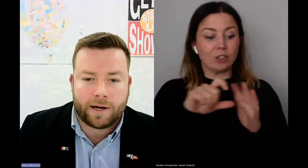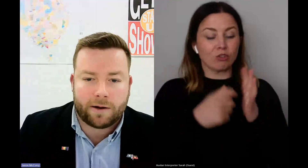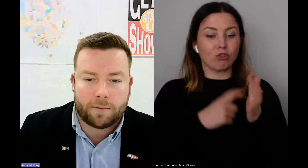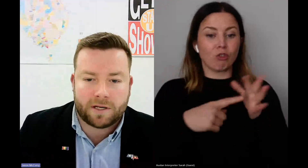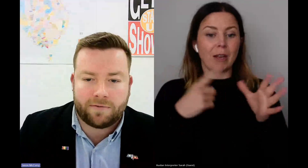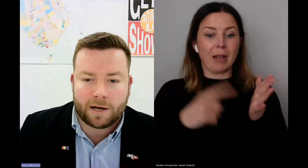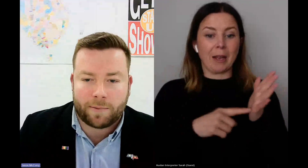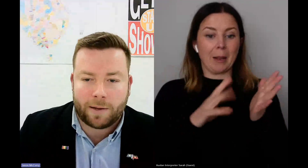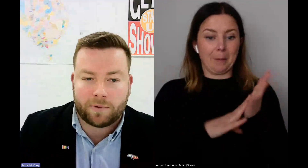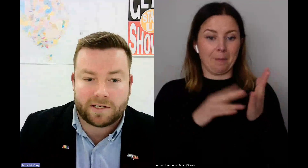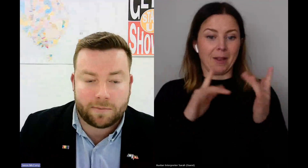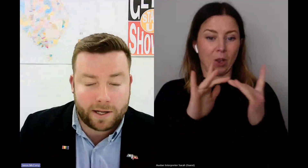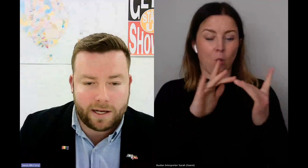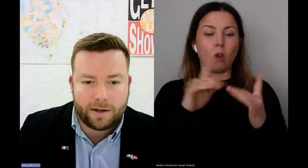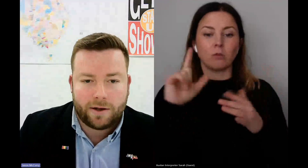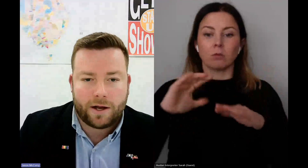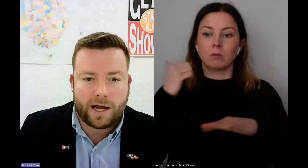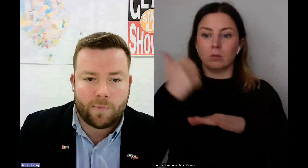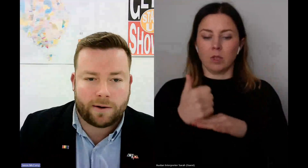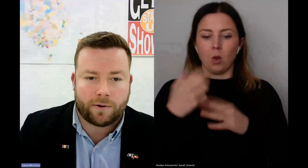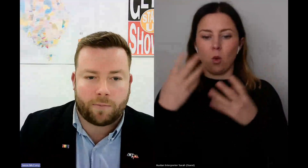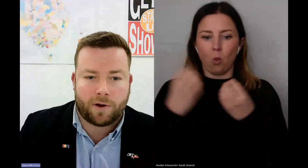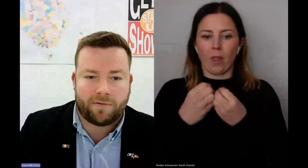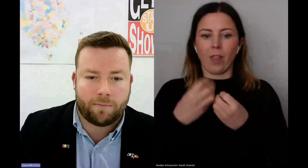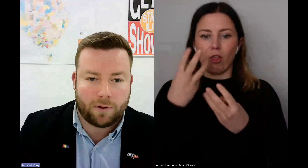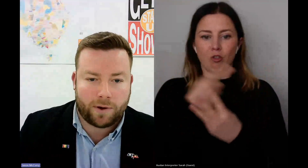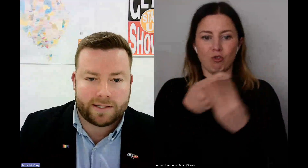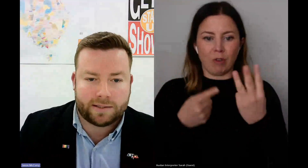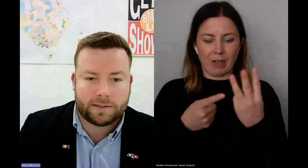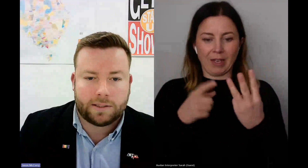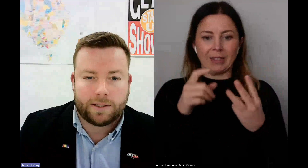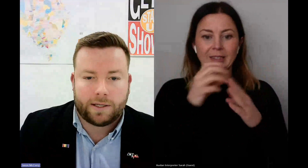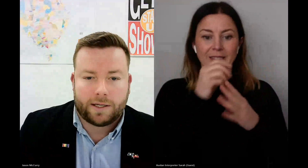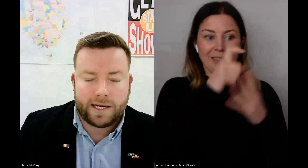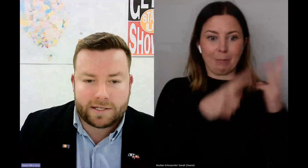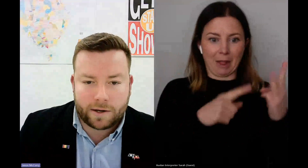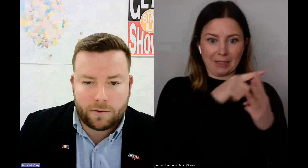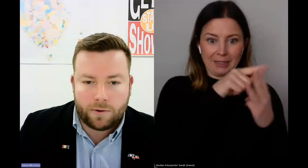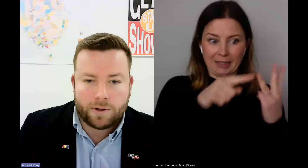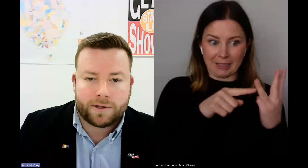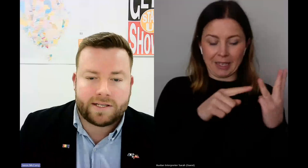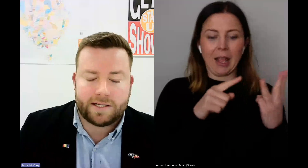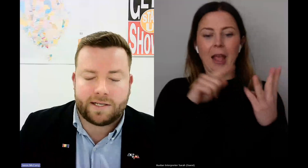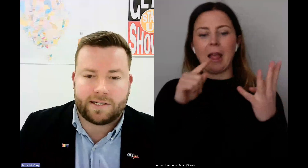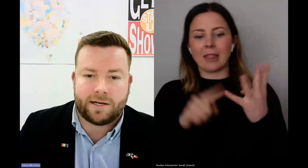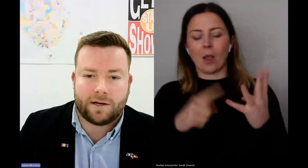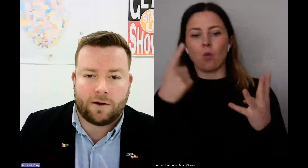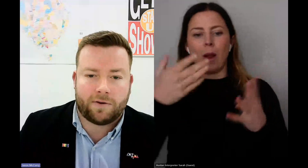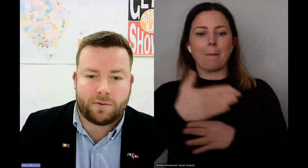three groups of young people with disability and one group of employers. In total it's consisted of